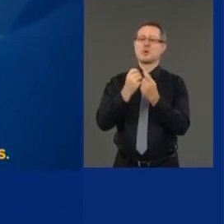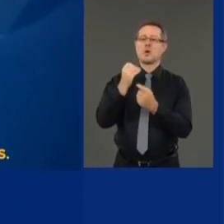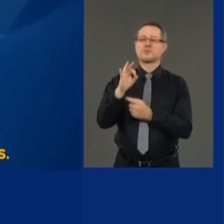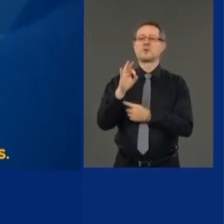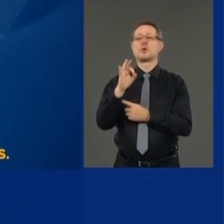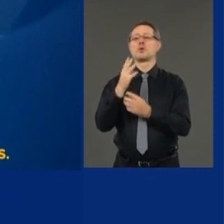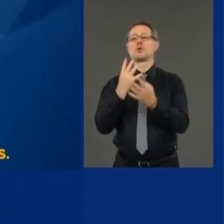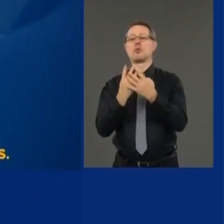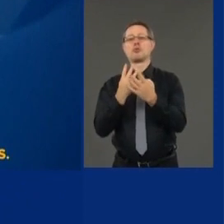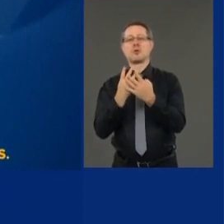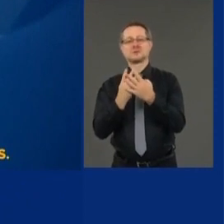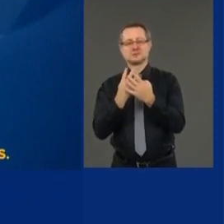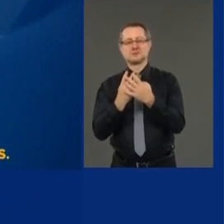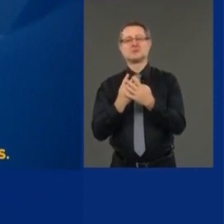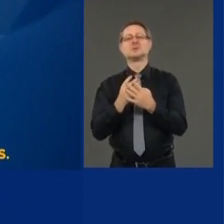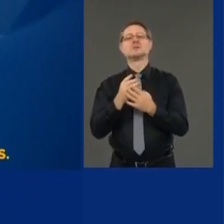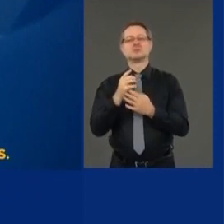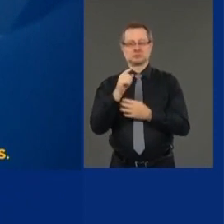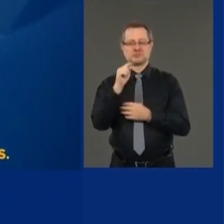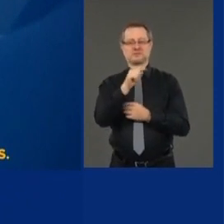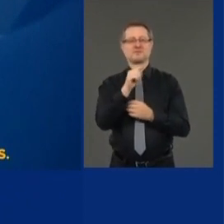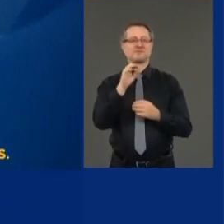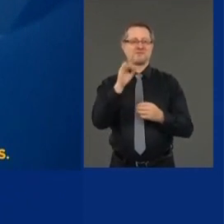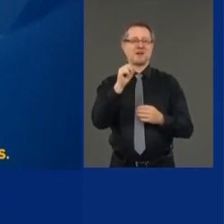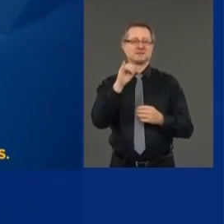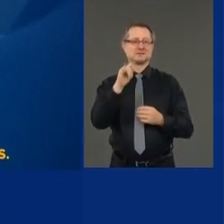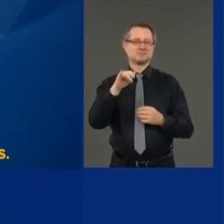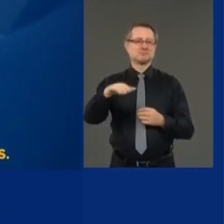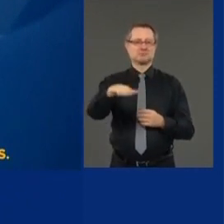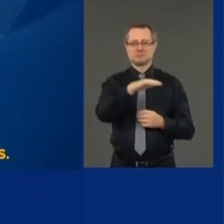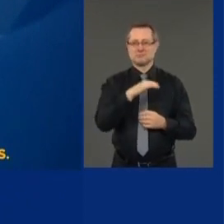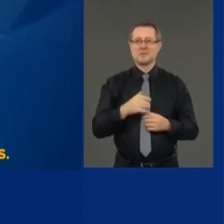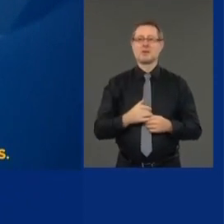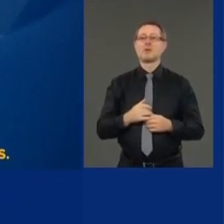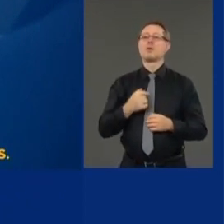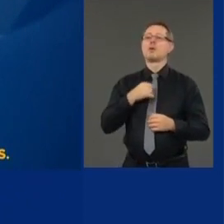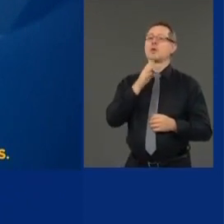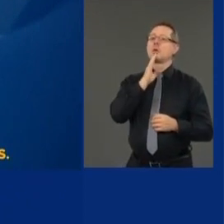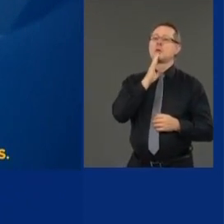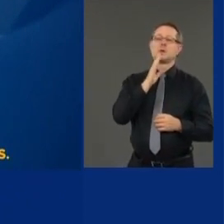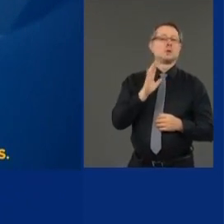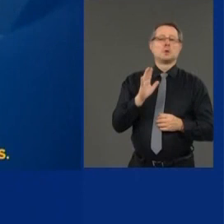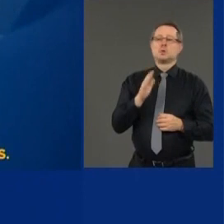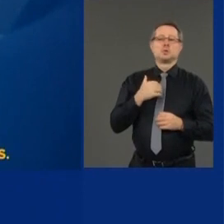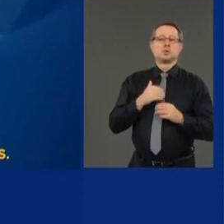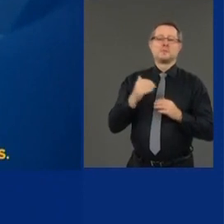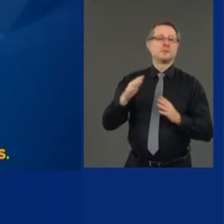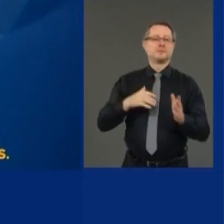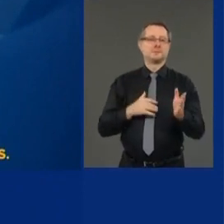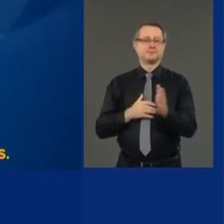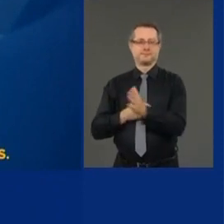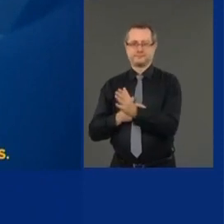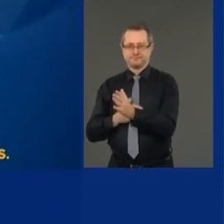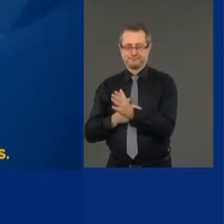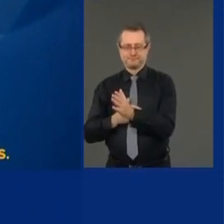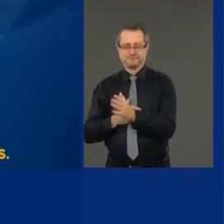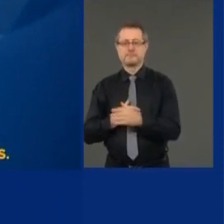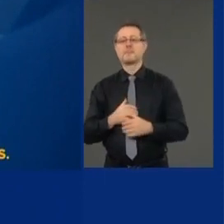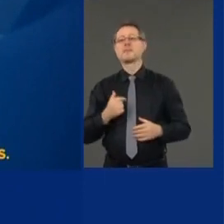TESTING.